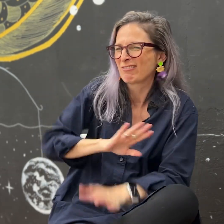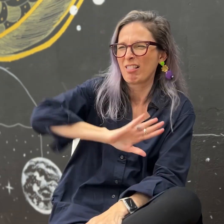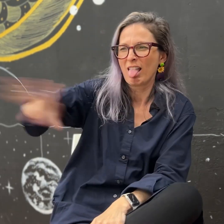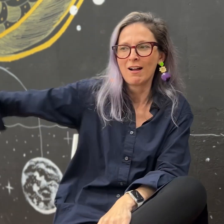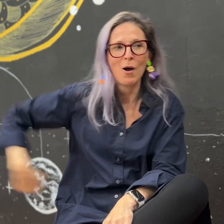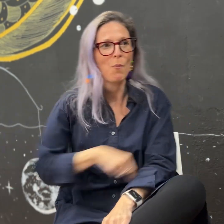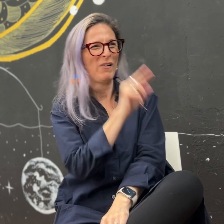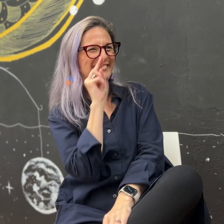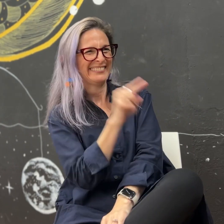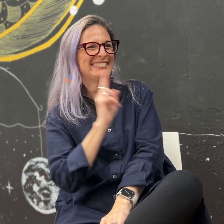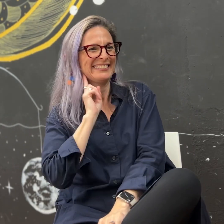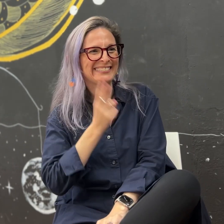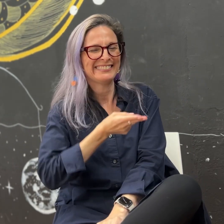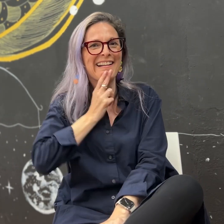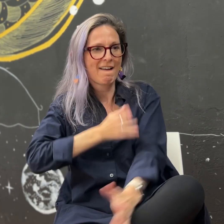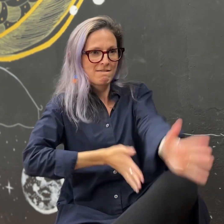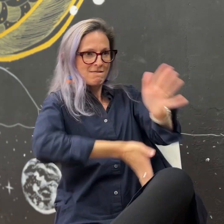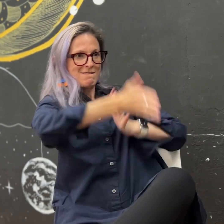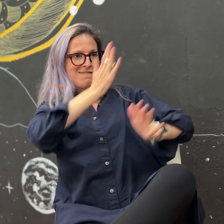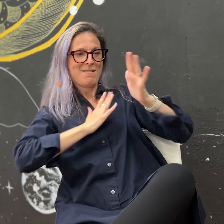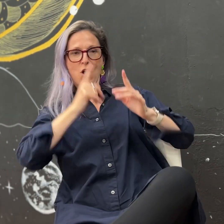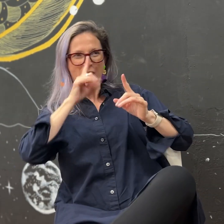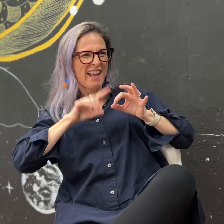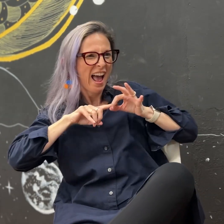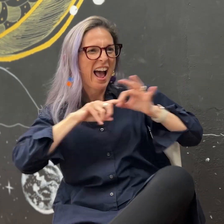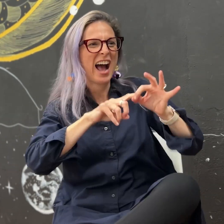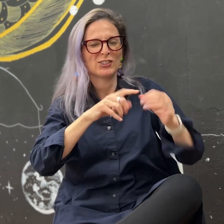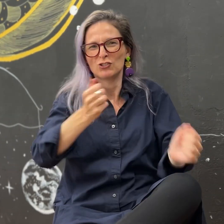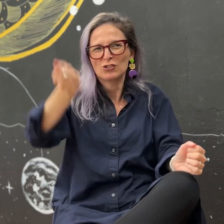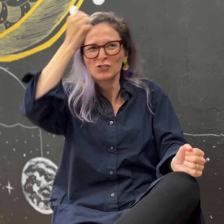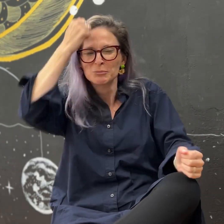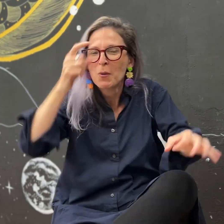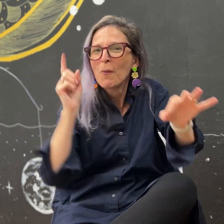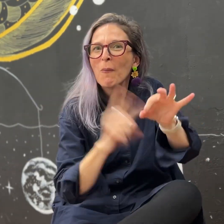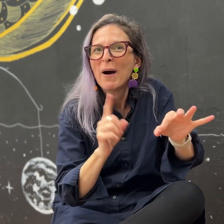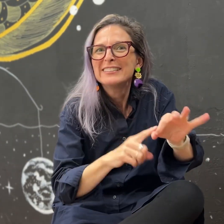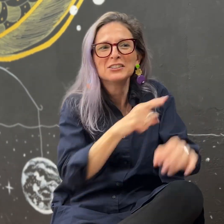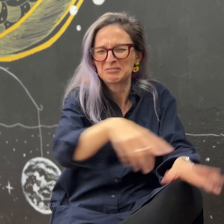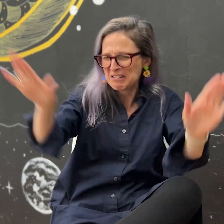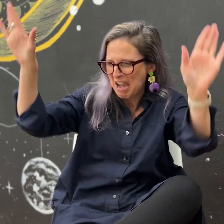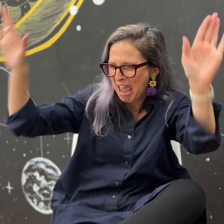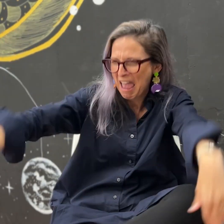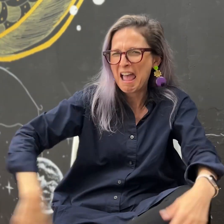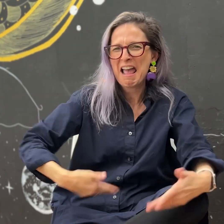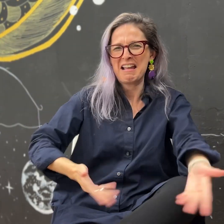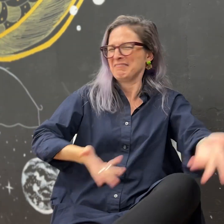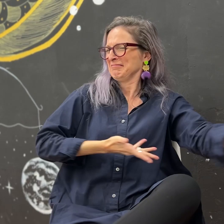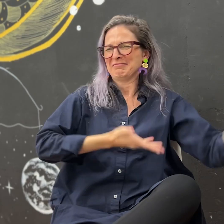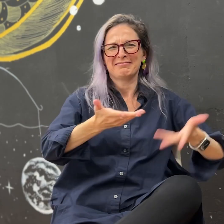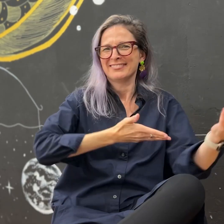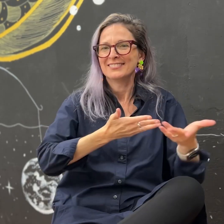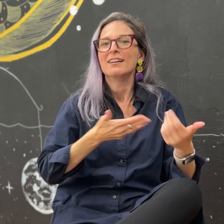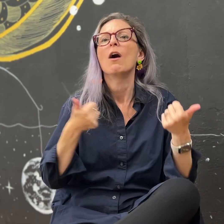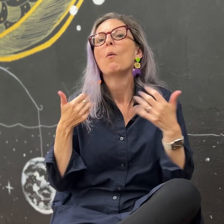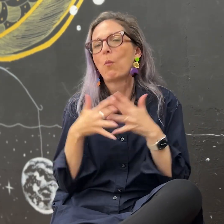when I can have an experienced Deaf person to sign with, and feel free to ask as many stupid questions as I like? It was really worth it.